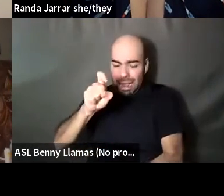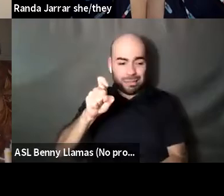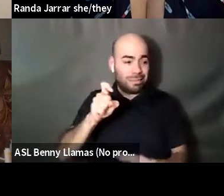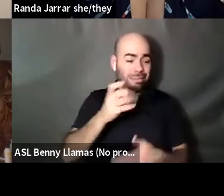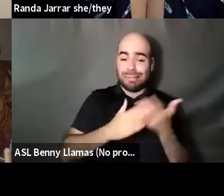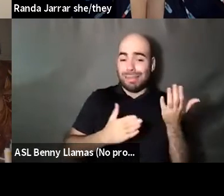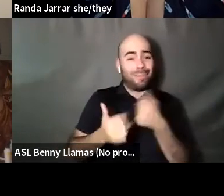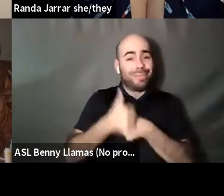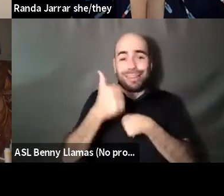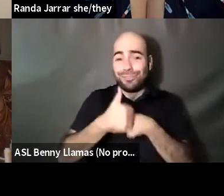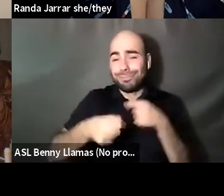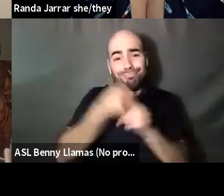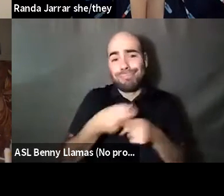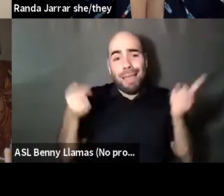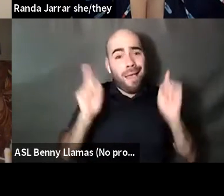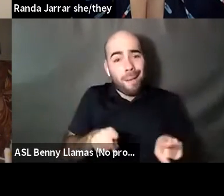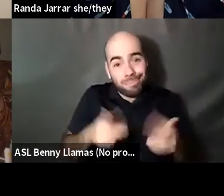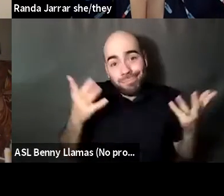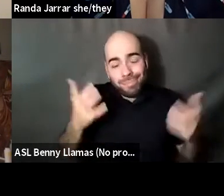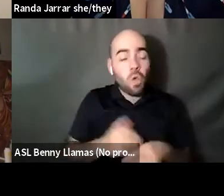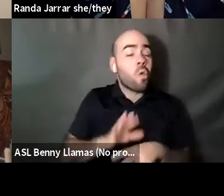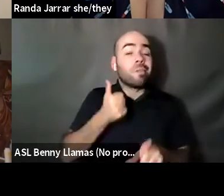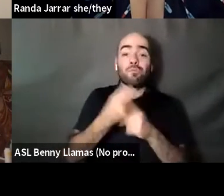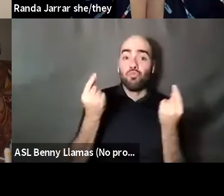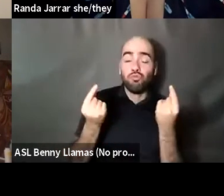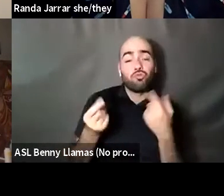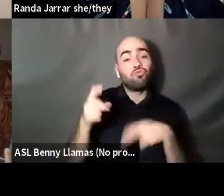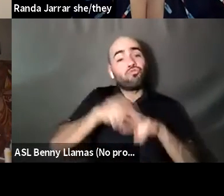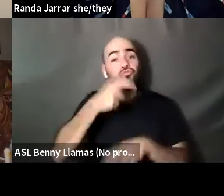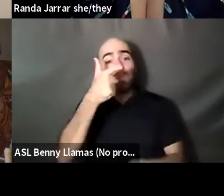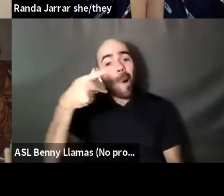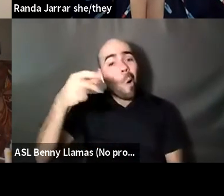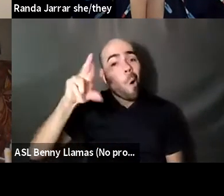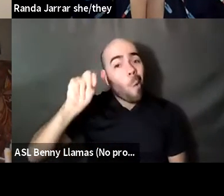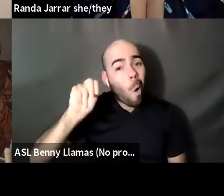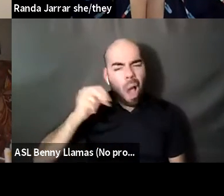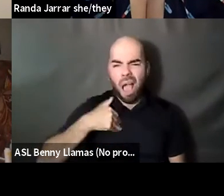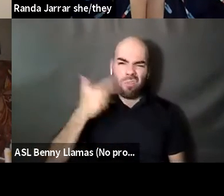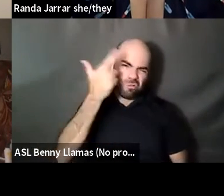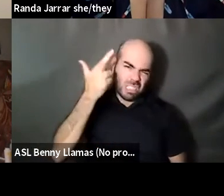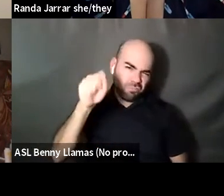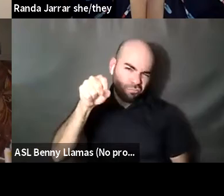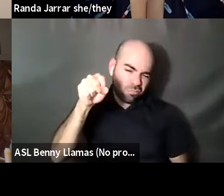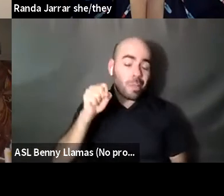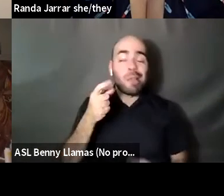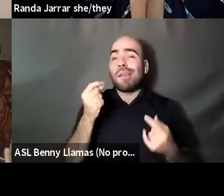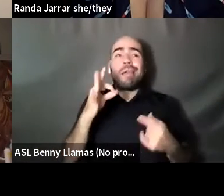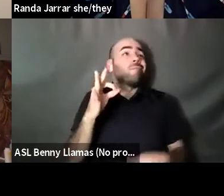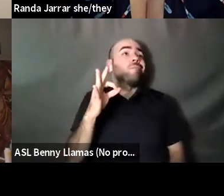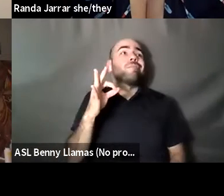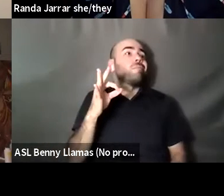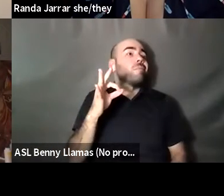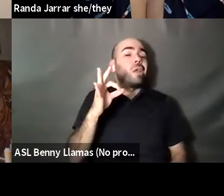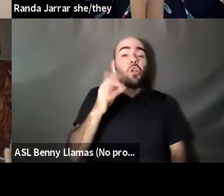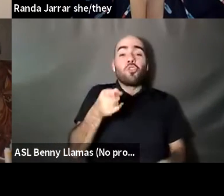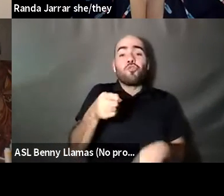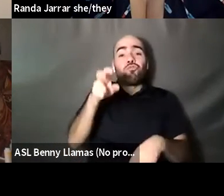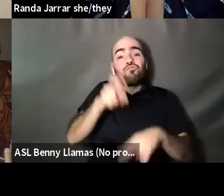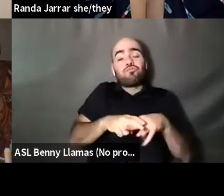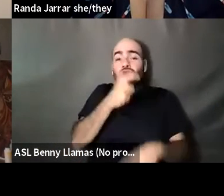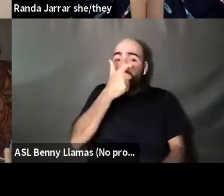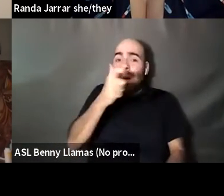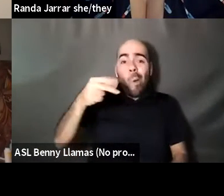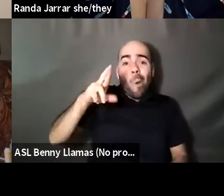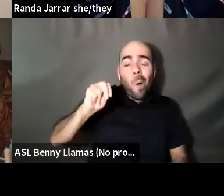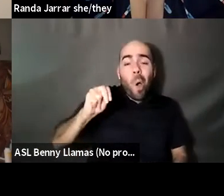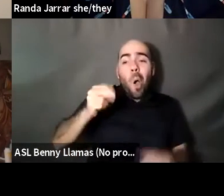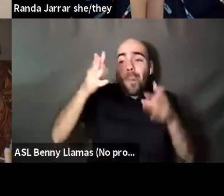Brontez Purnell: You know I'm saying because like when you're watching like porn right there's like the reasons why you watch porn. But if you were watching porn and like someone farted. Or someone was like, oh, I have to pay now or or